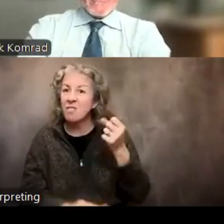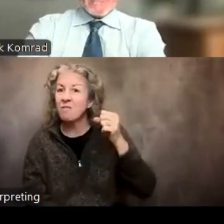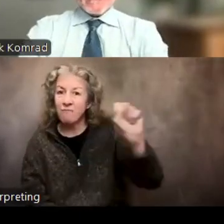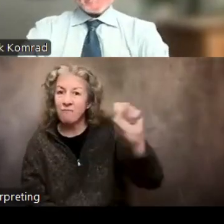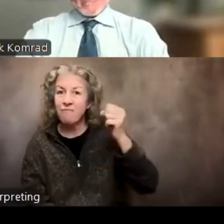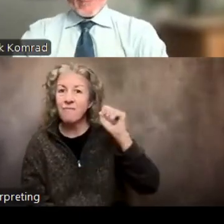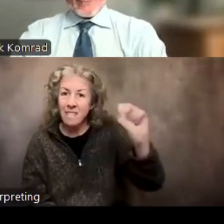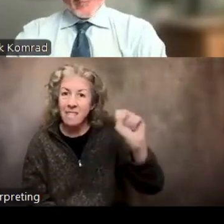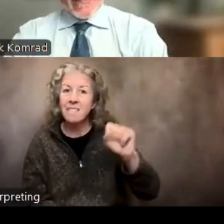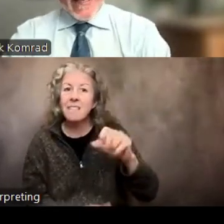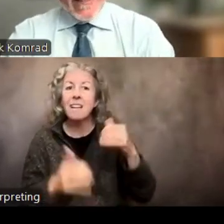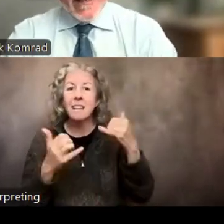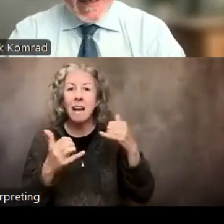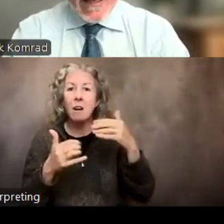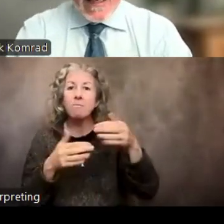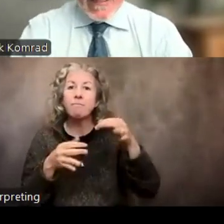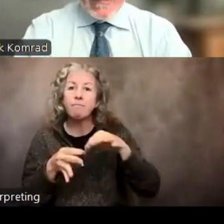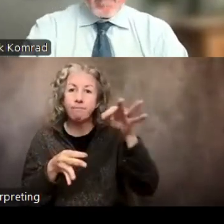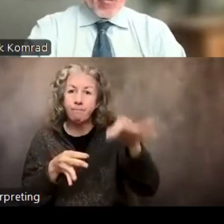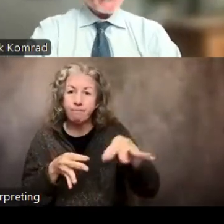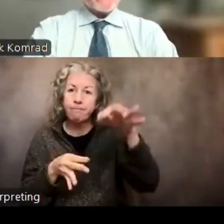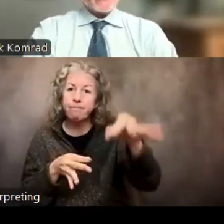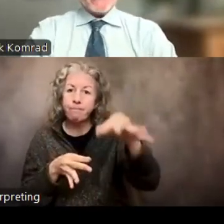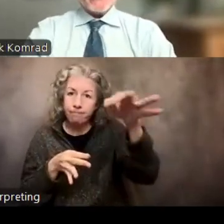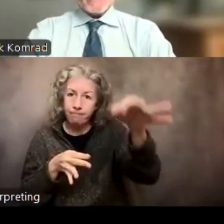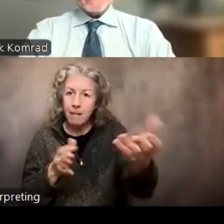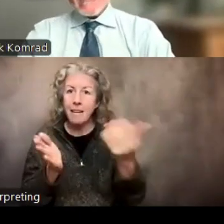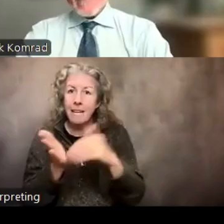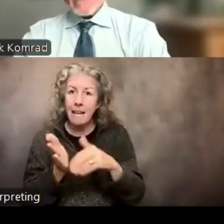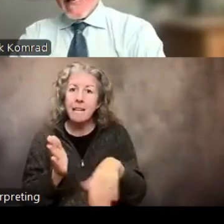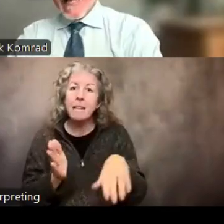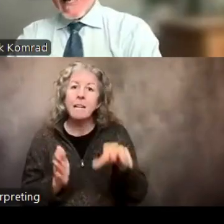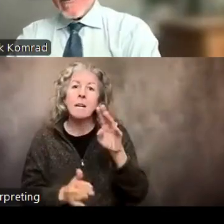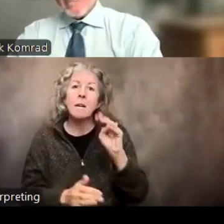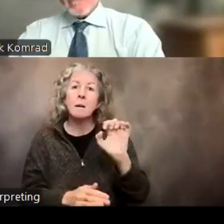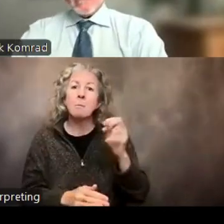been kicked down the road again, and in March of 2027 now it's